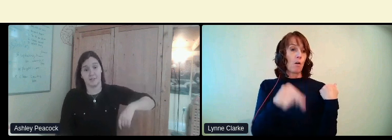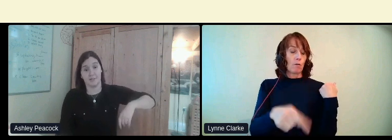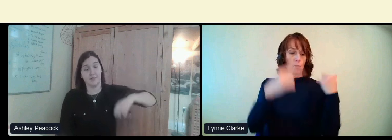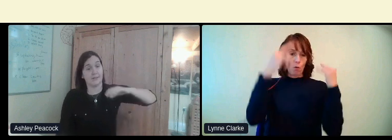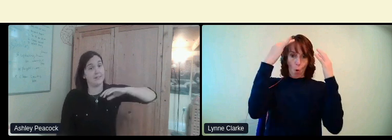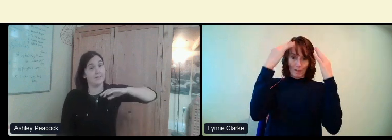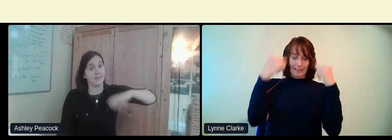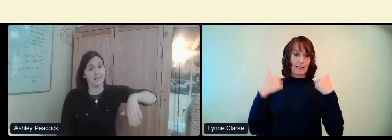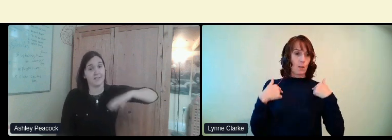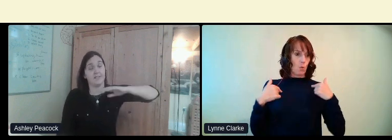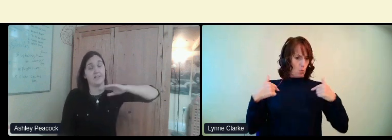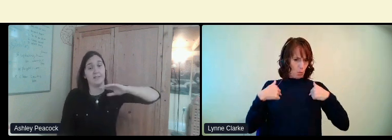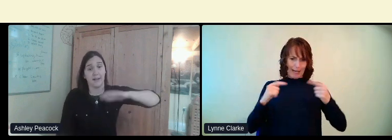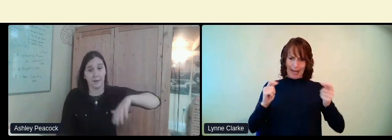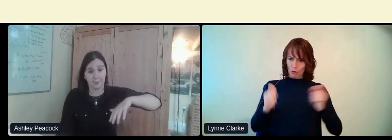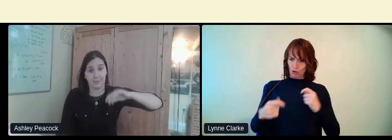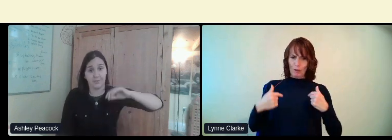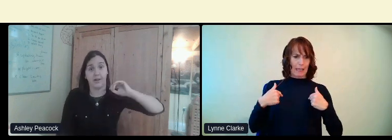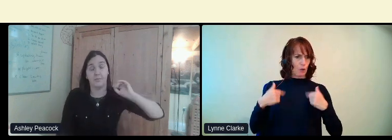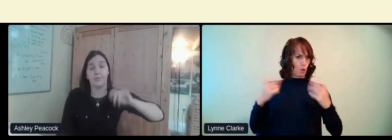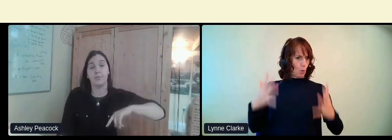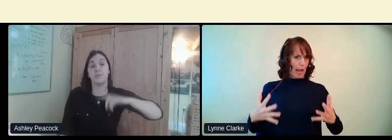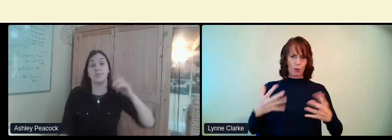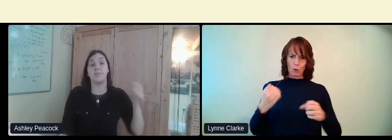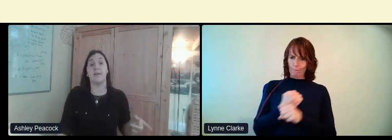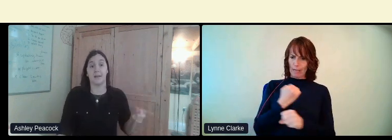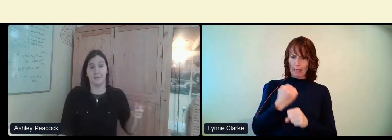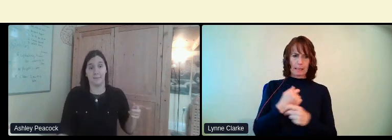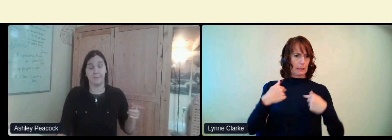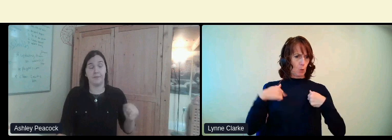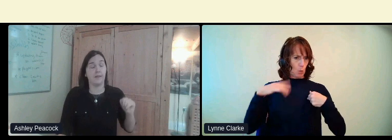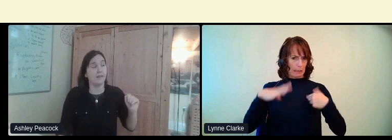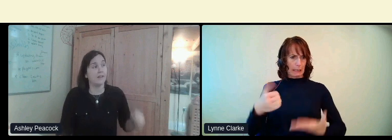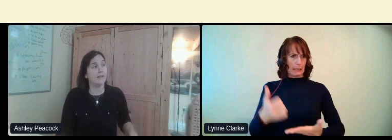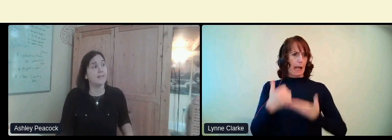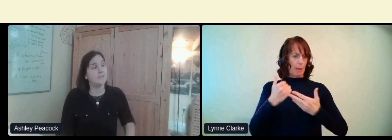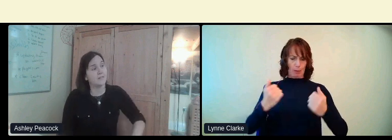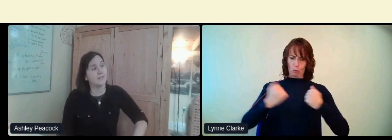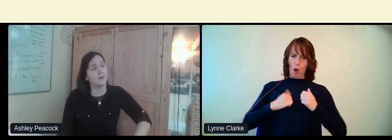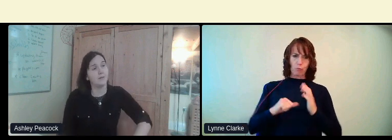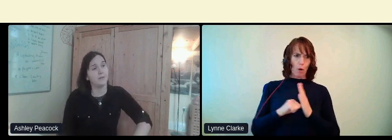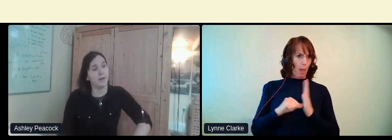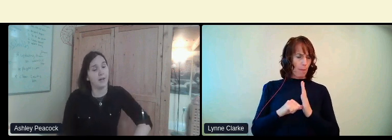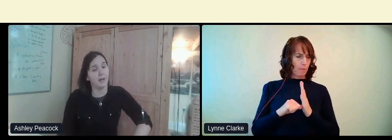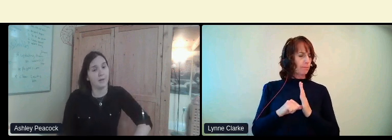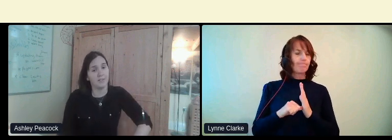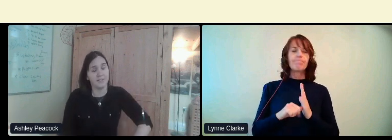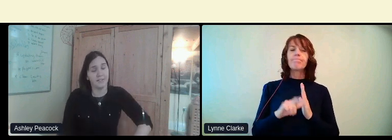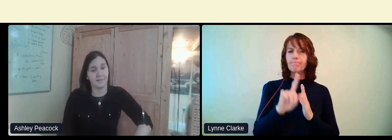they needed to be fixed and help and the problem was on their end. In 2012, an autistic